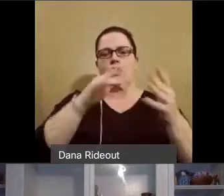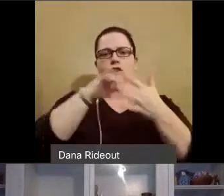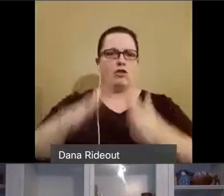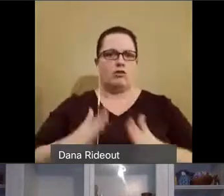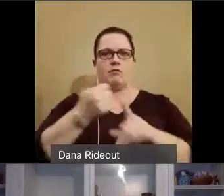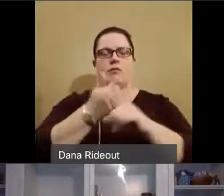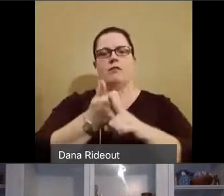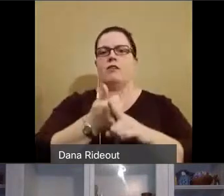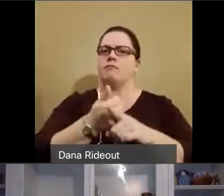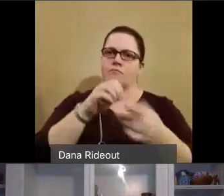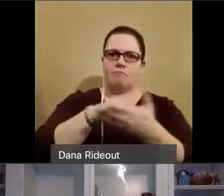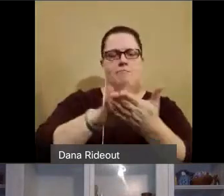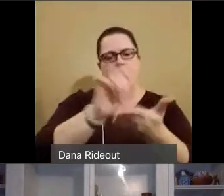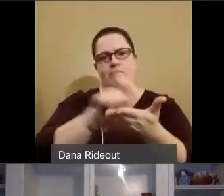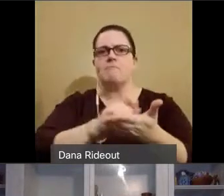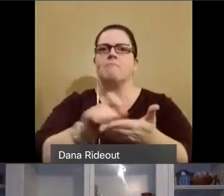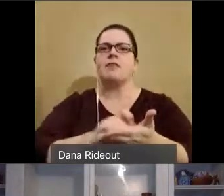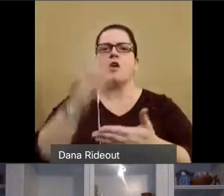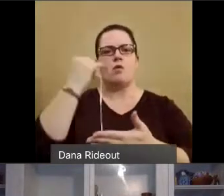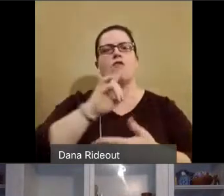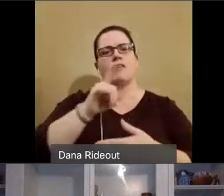Why, it's really important to be critical of how health is mobilized.